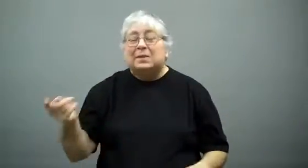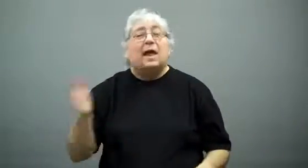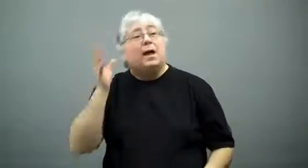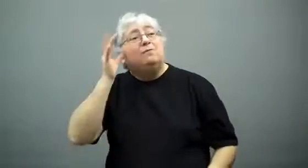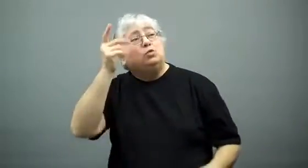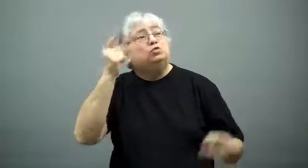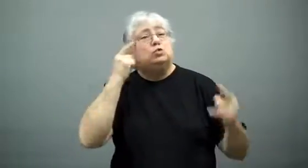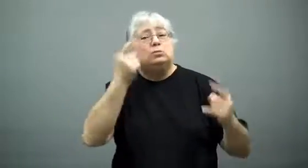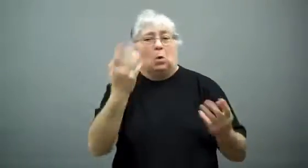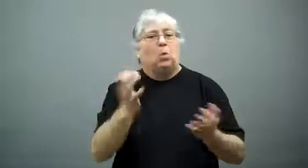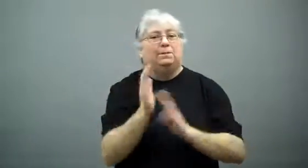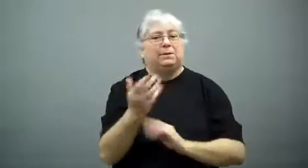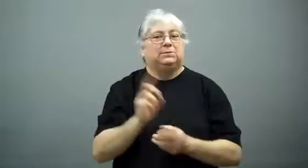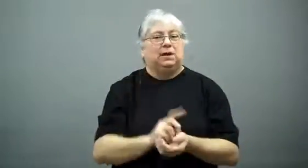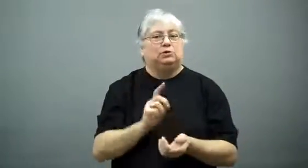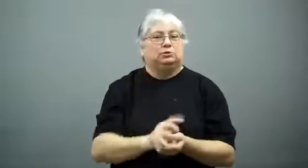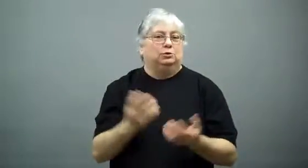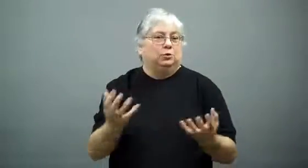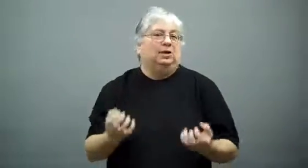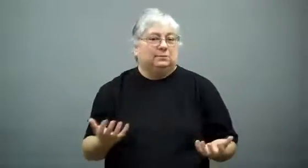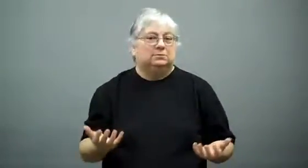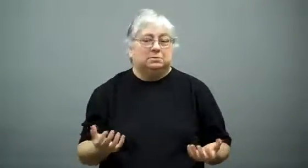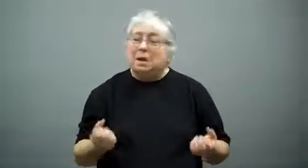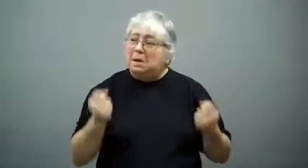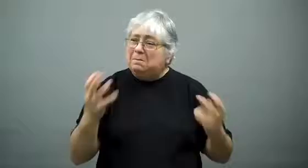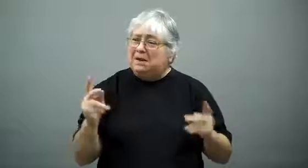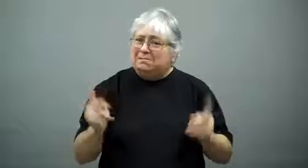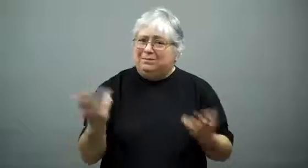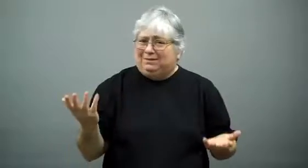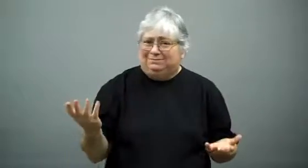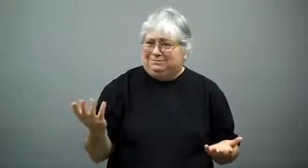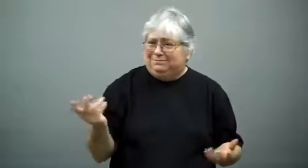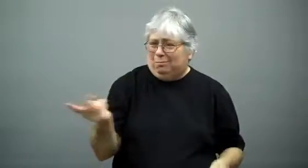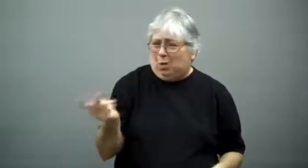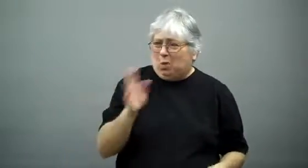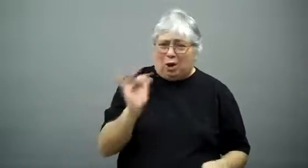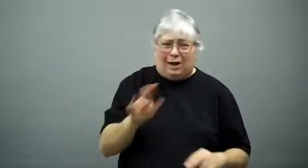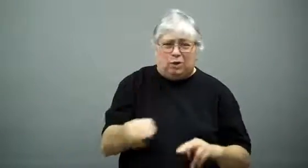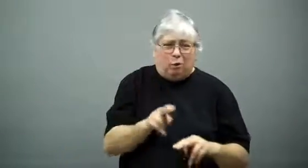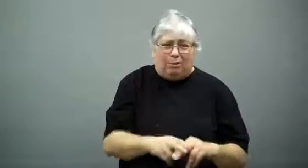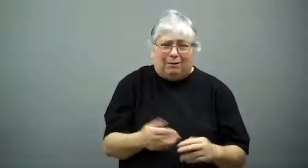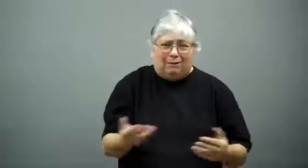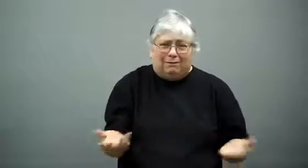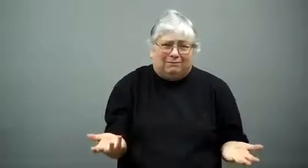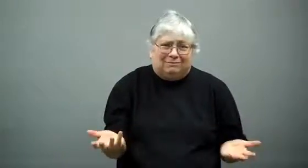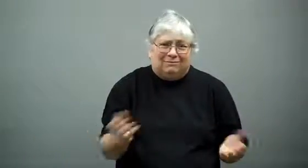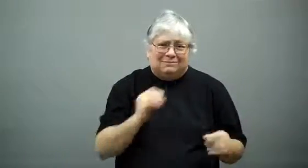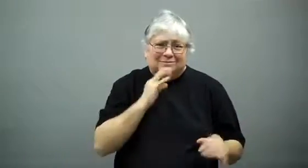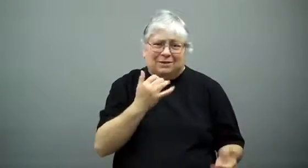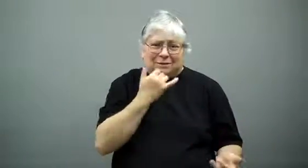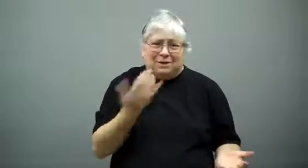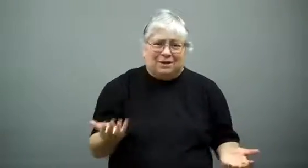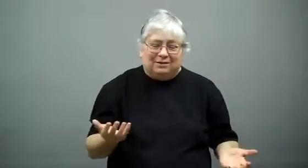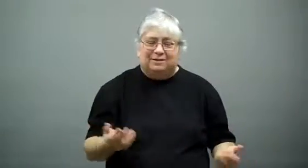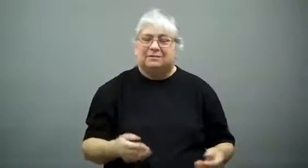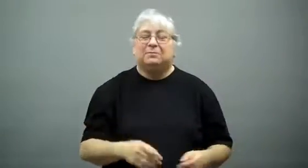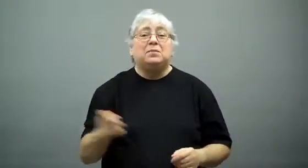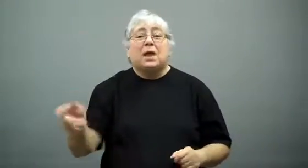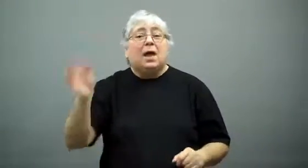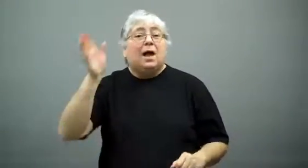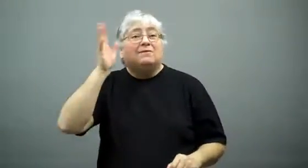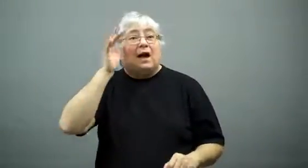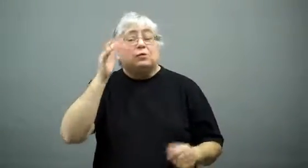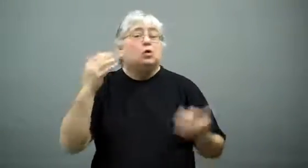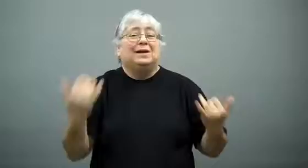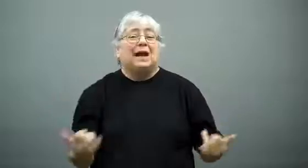He aspired to become a doctor.